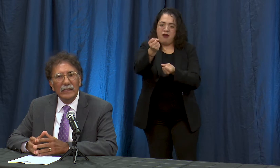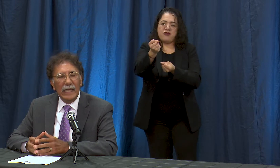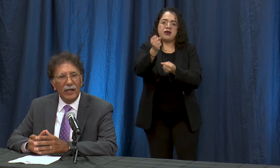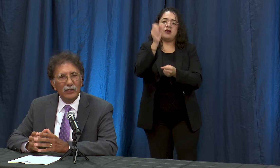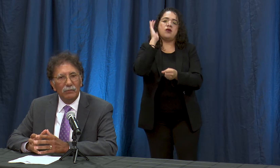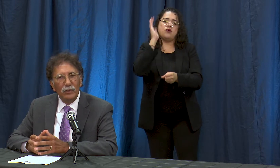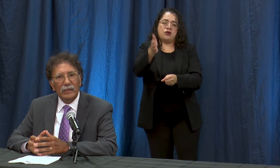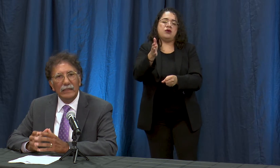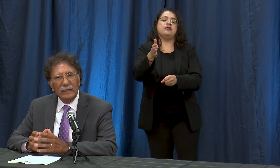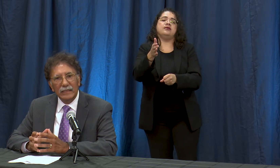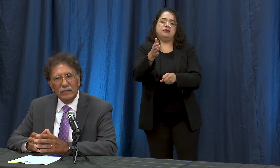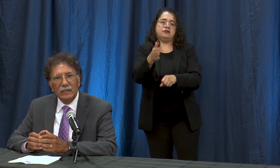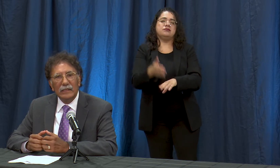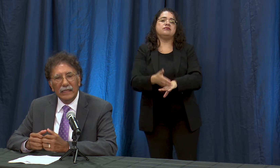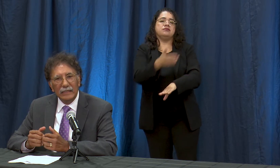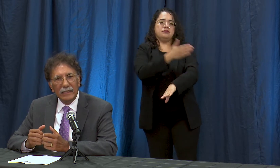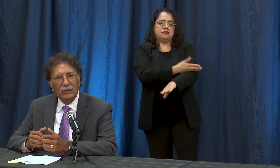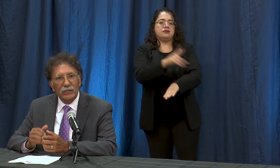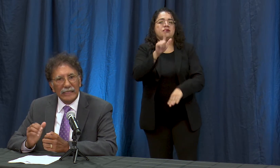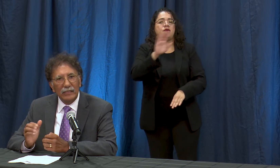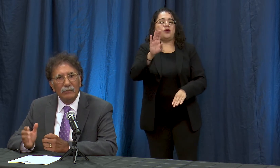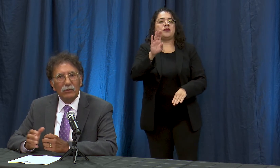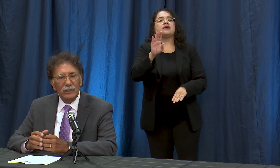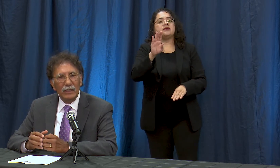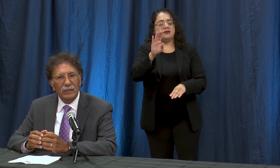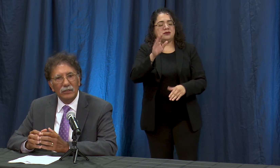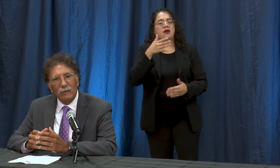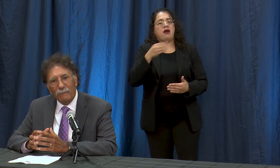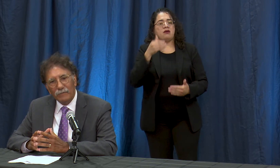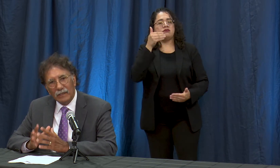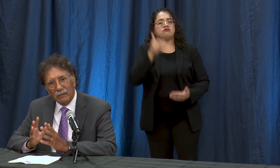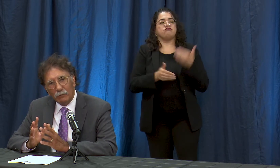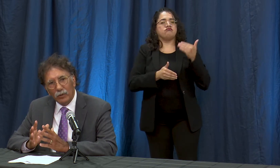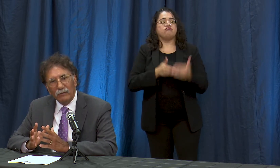as a port leads in taking those incremental steps that's so important